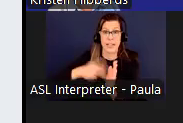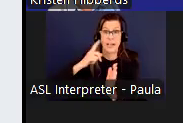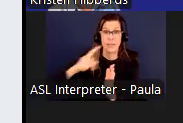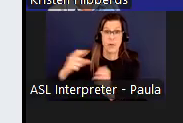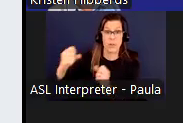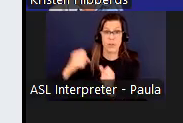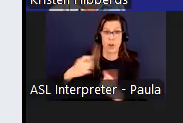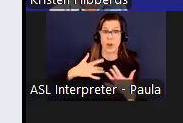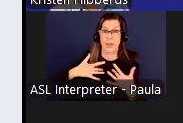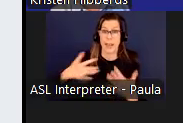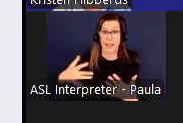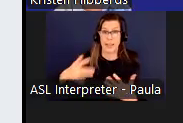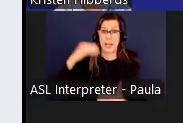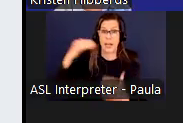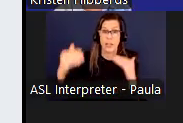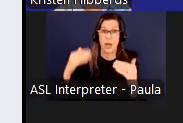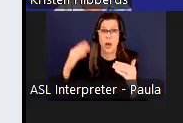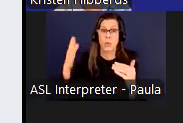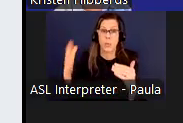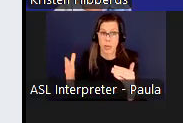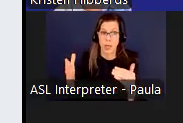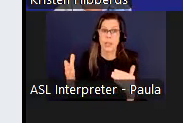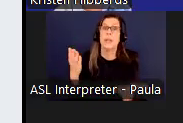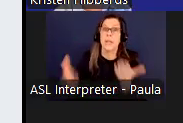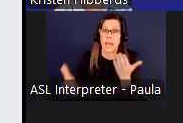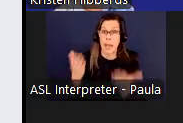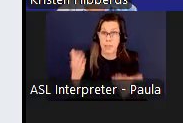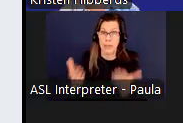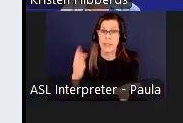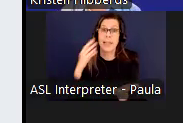an adult will eminently experience an event, condition, injury,